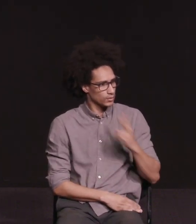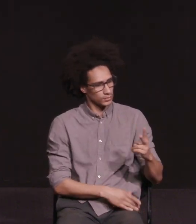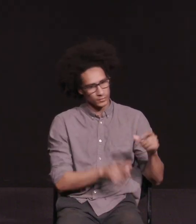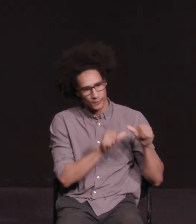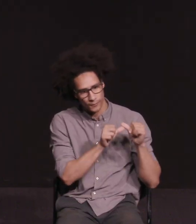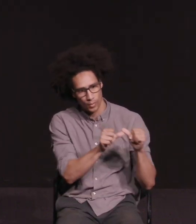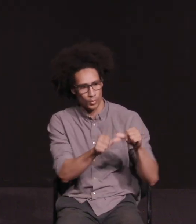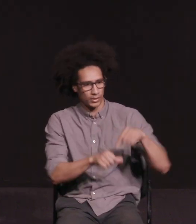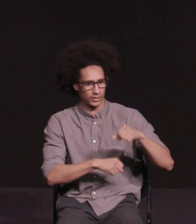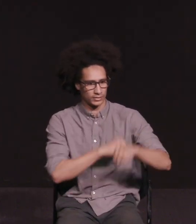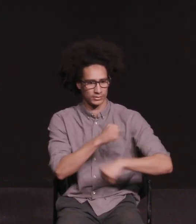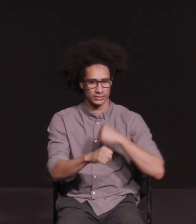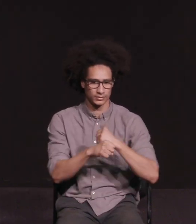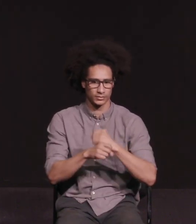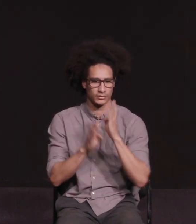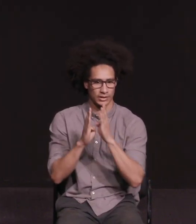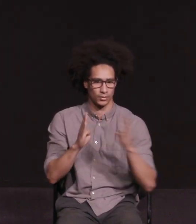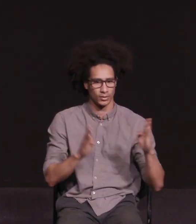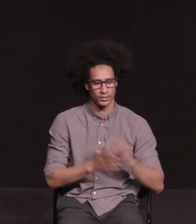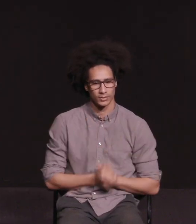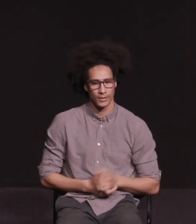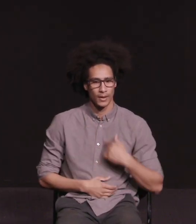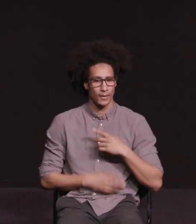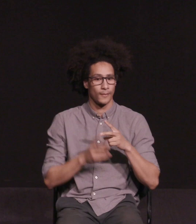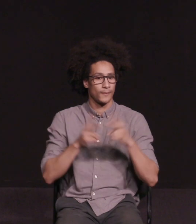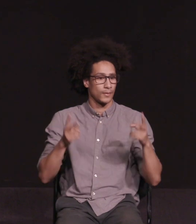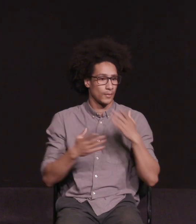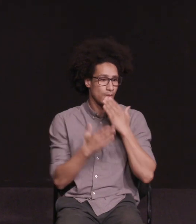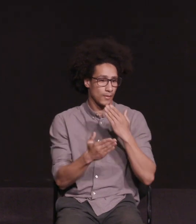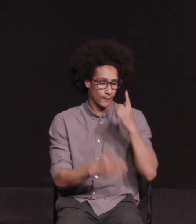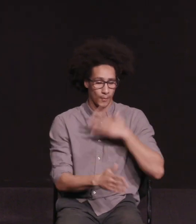And I'm especially grateful to my research associate,